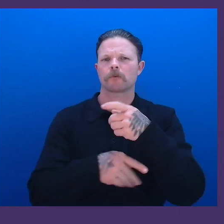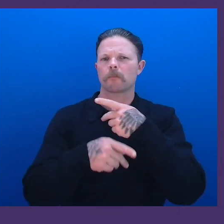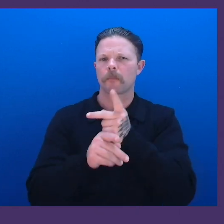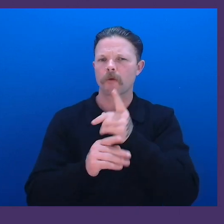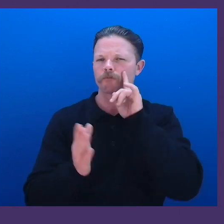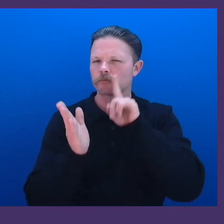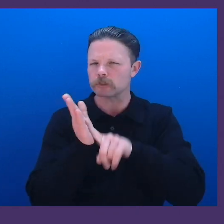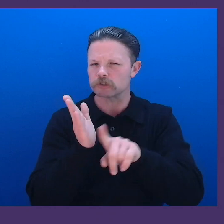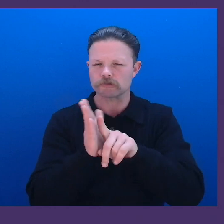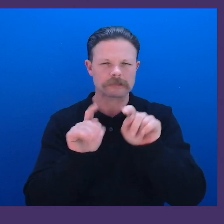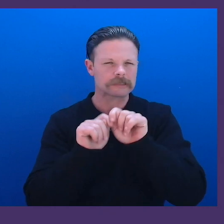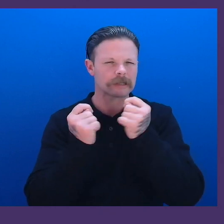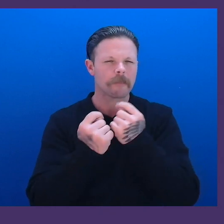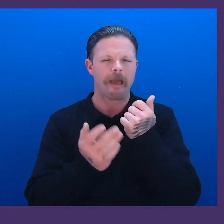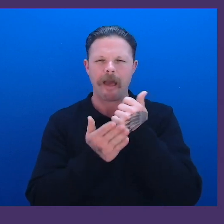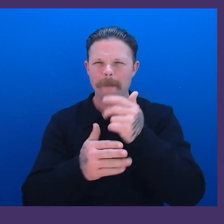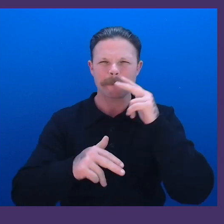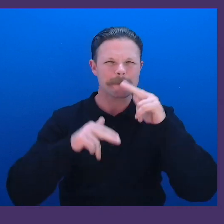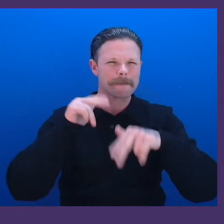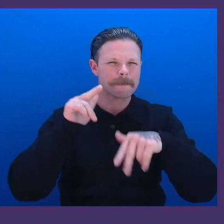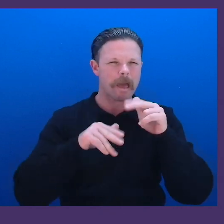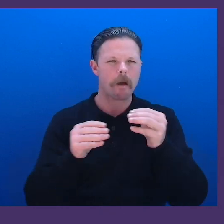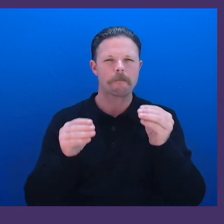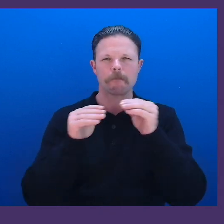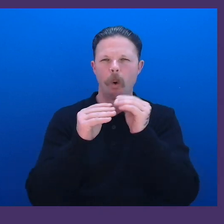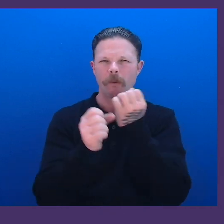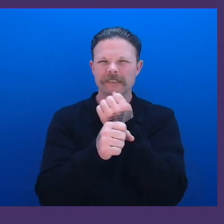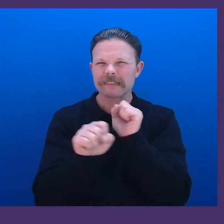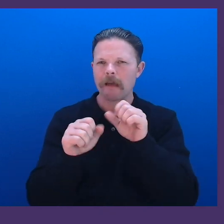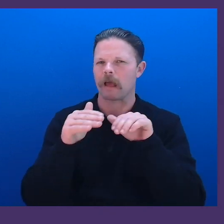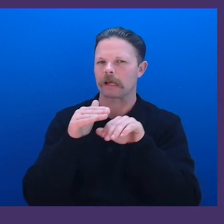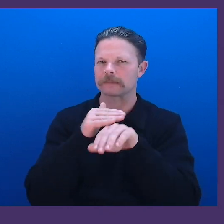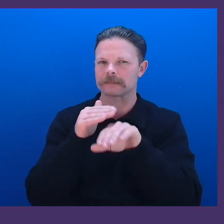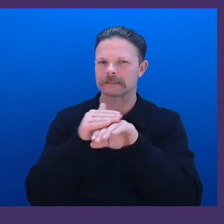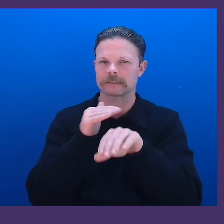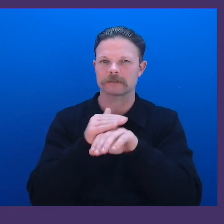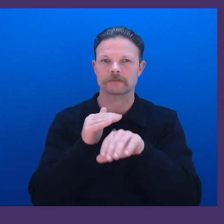and accessible generative AI systems or models.